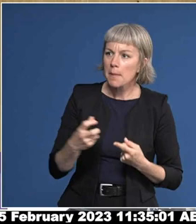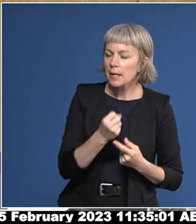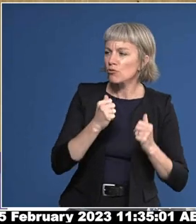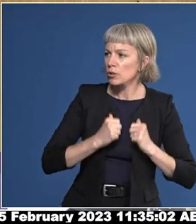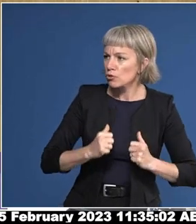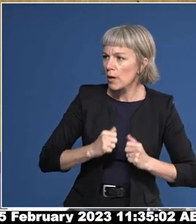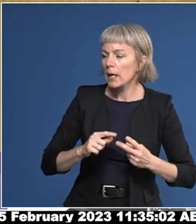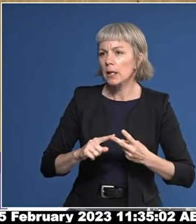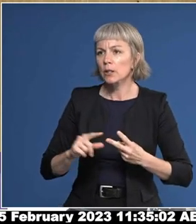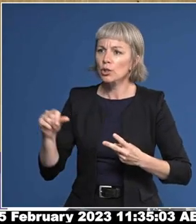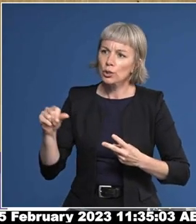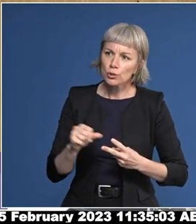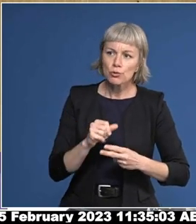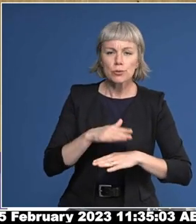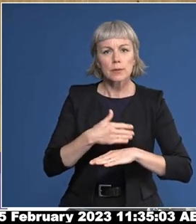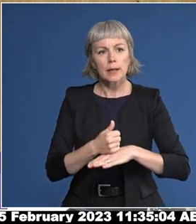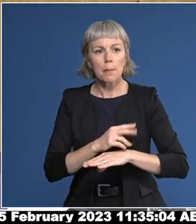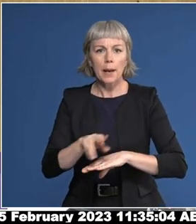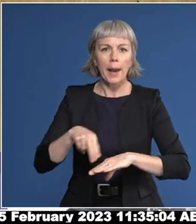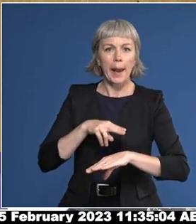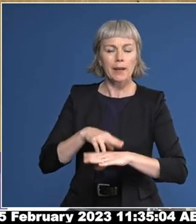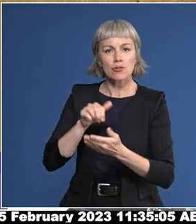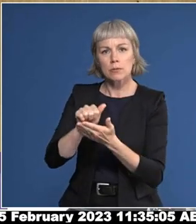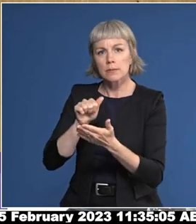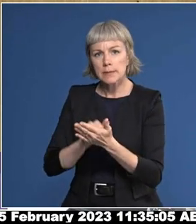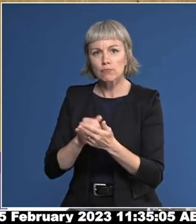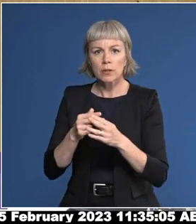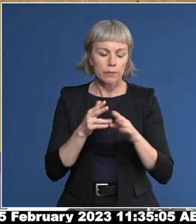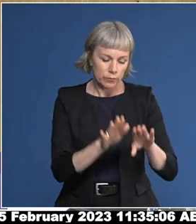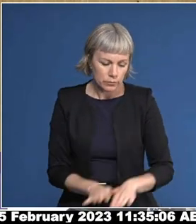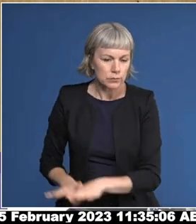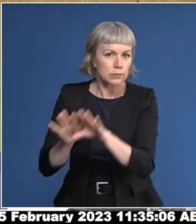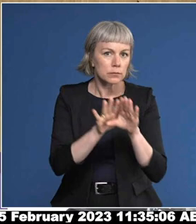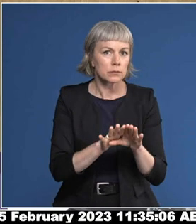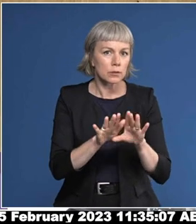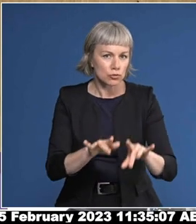nationally developed units on some issues, and there was a different set of responses.